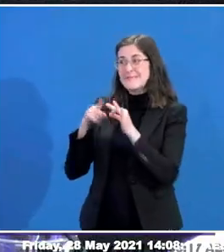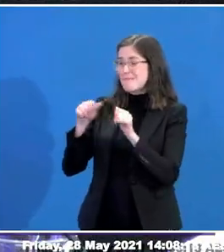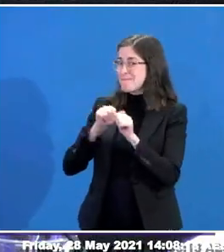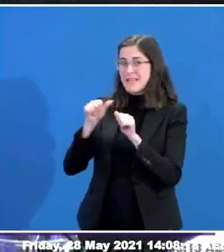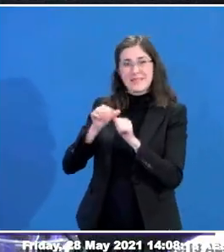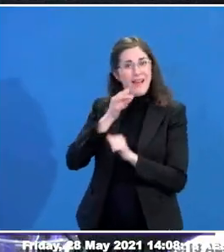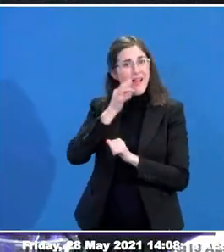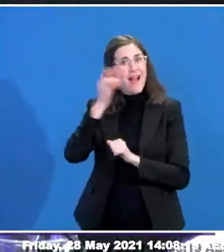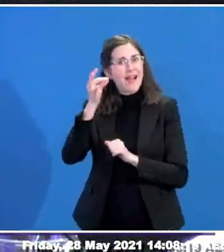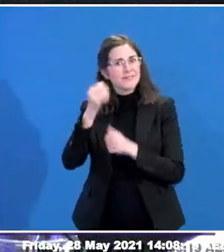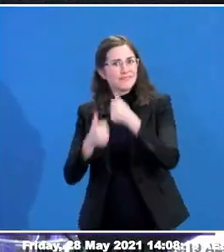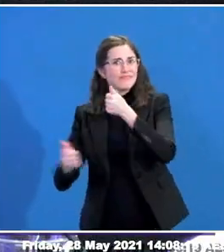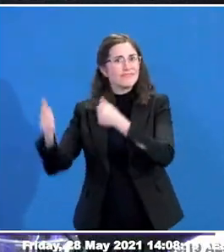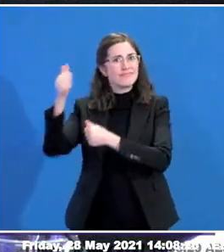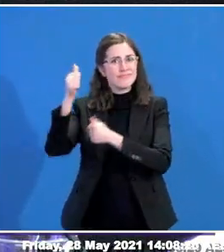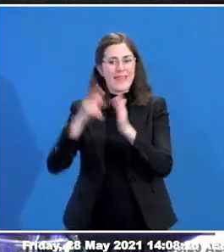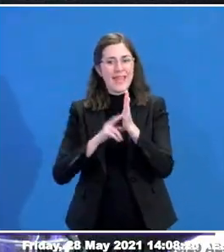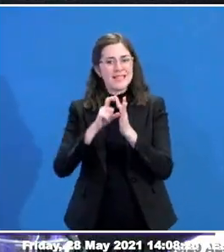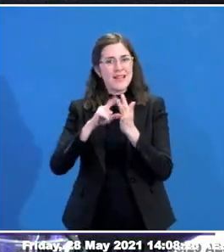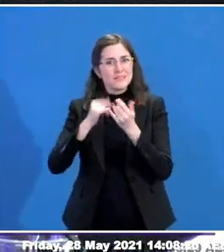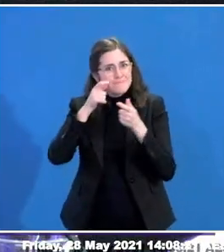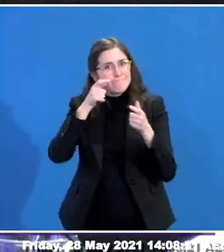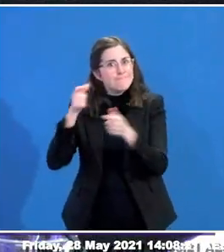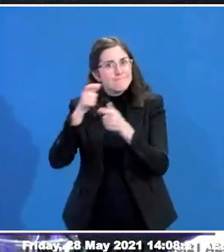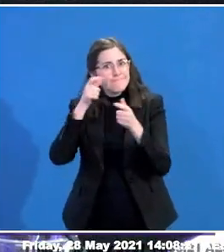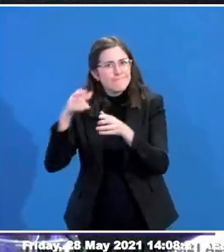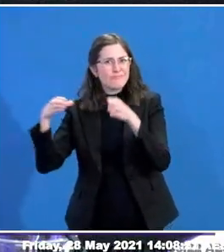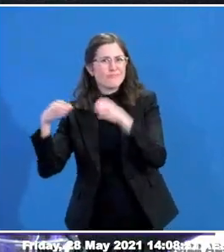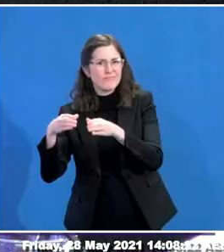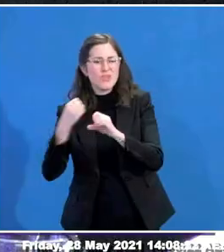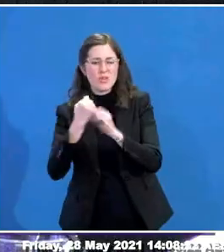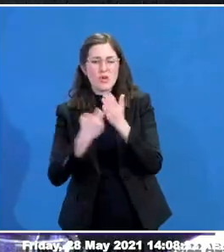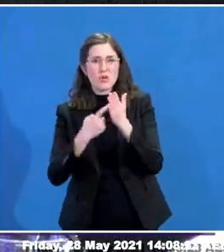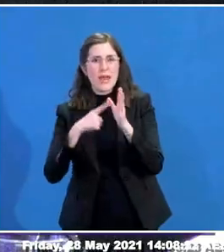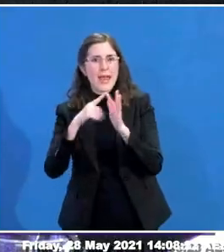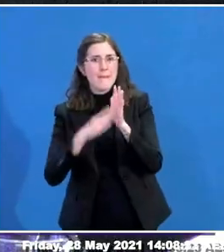Head who manages those worker screening, worker training credentials.